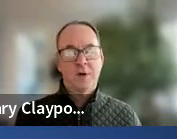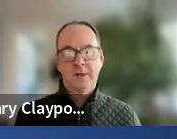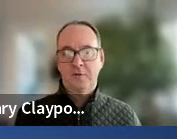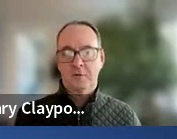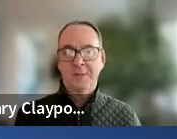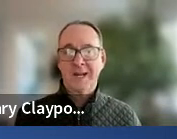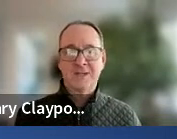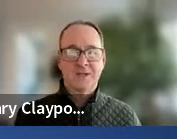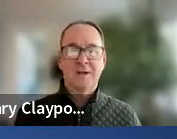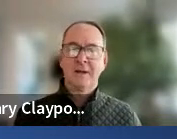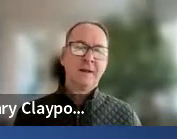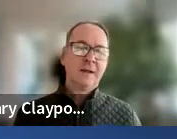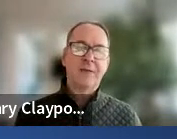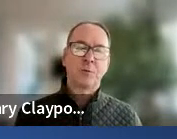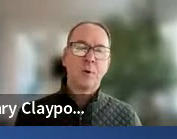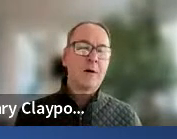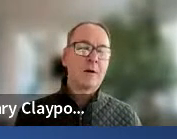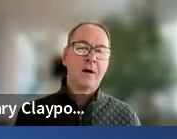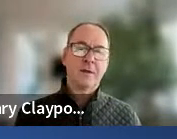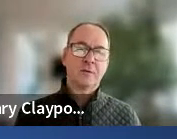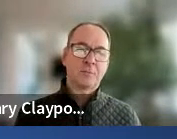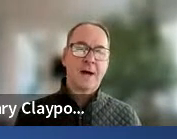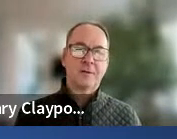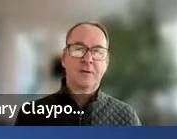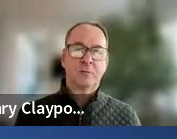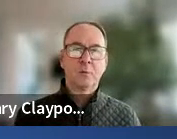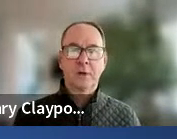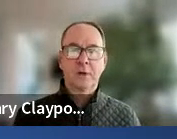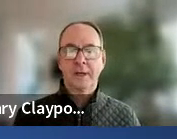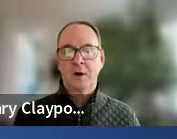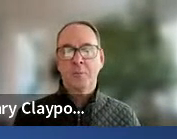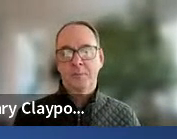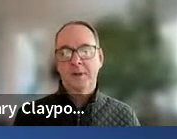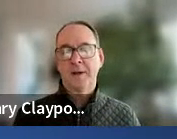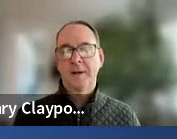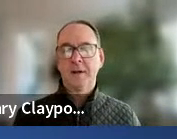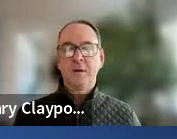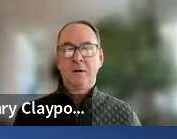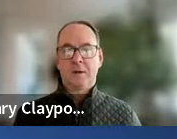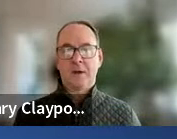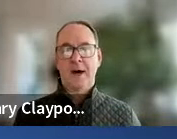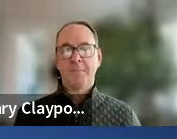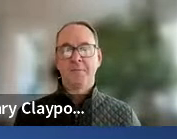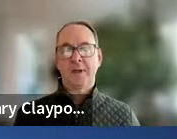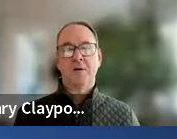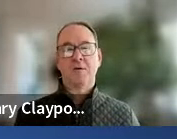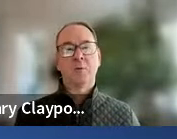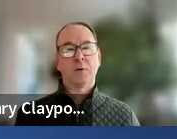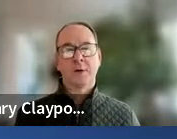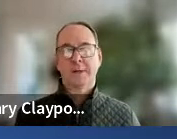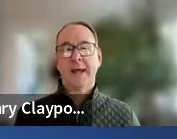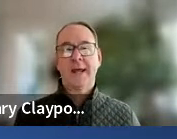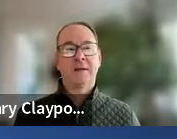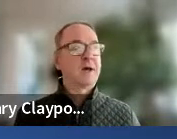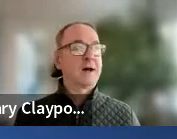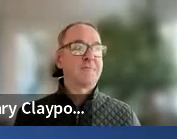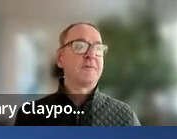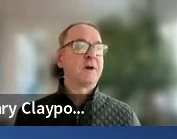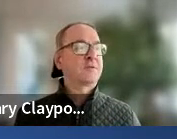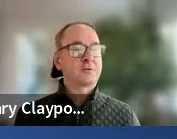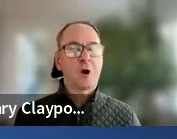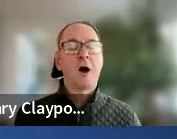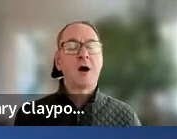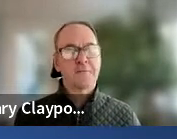avoid discrimination. And throughout all this process, we really hope that we retain a strong